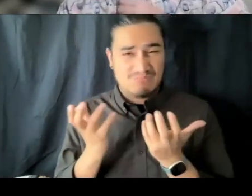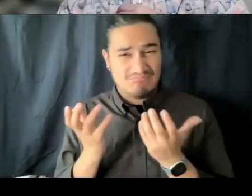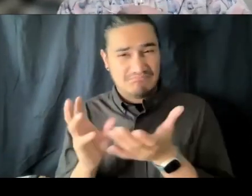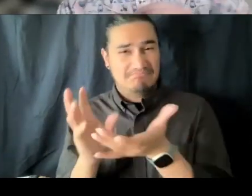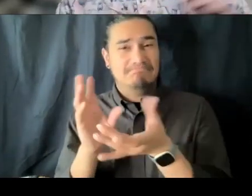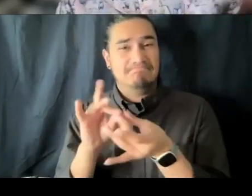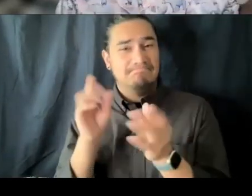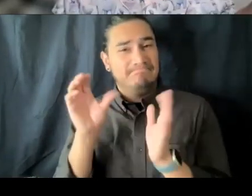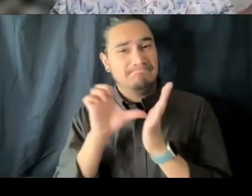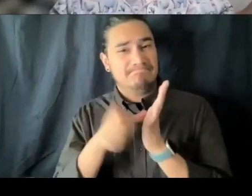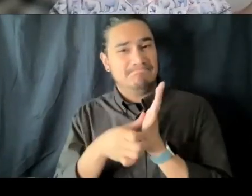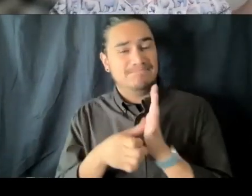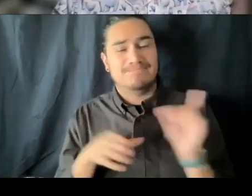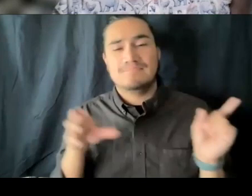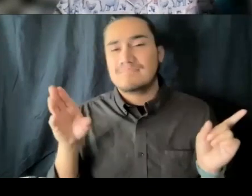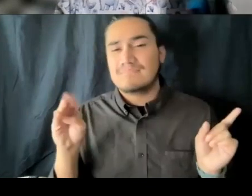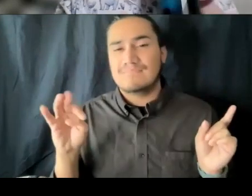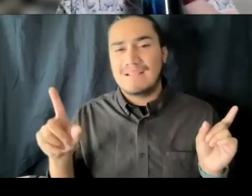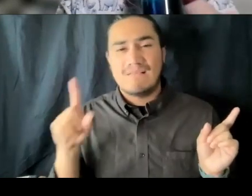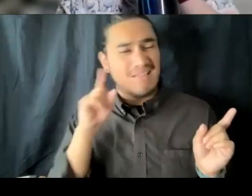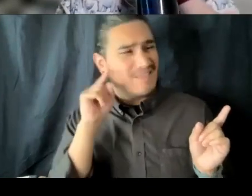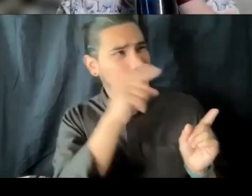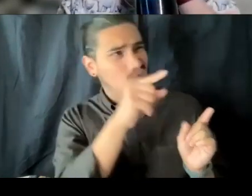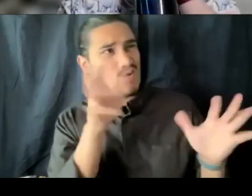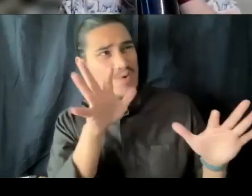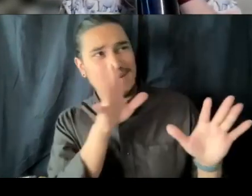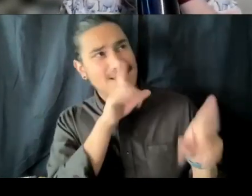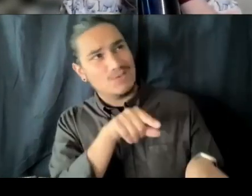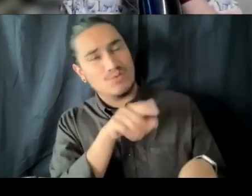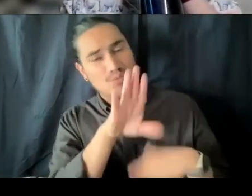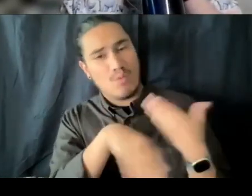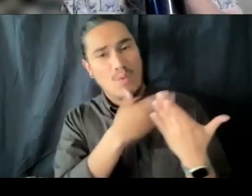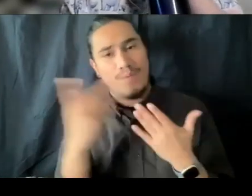[Michael] This is Michael. I think you have addressed the questions that have been in the chat.